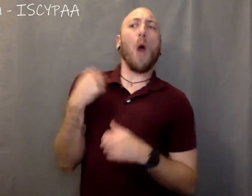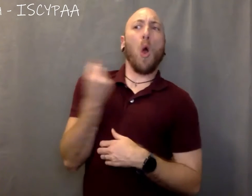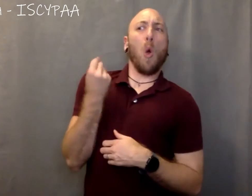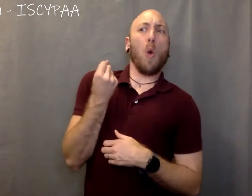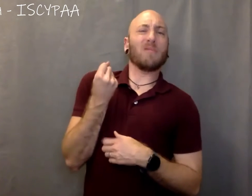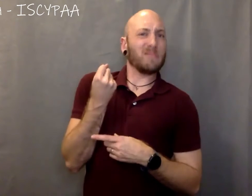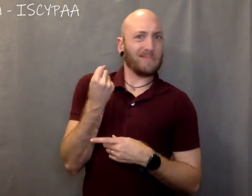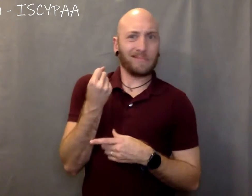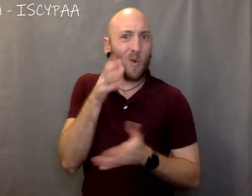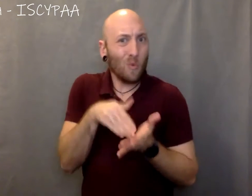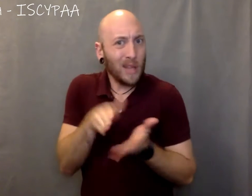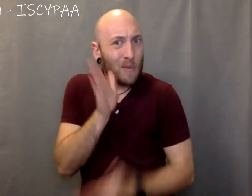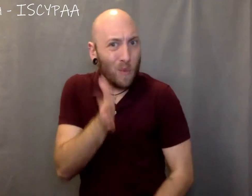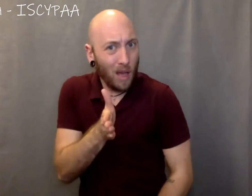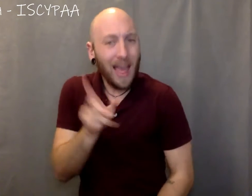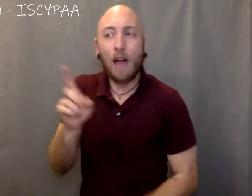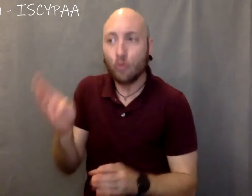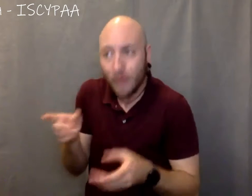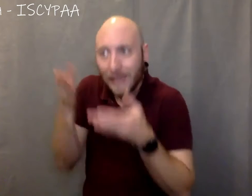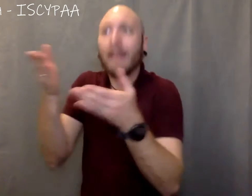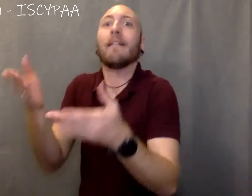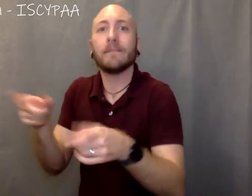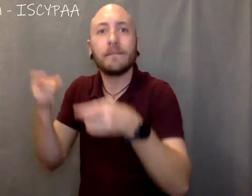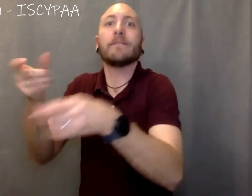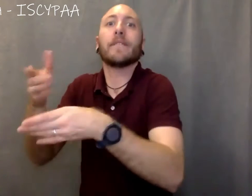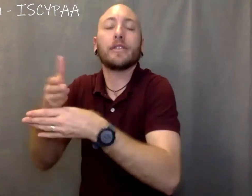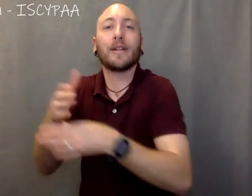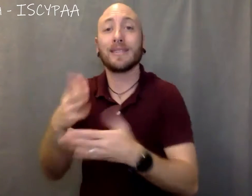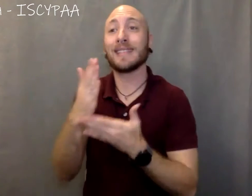you know, and I have a couple of sponsees in this meeting right now and like they